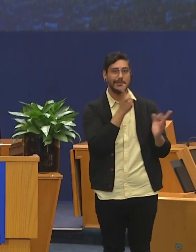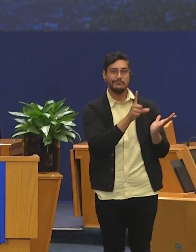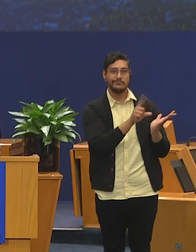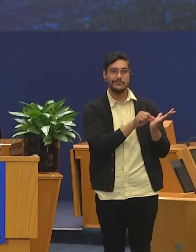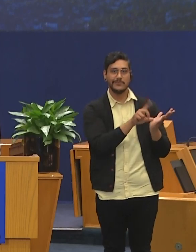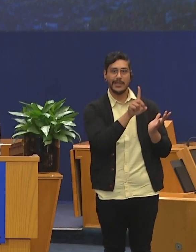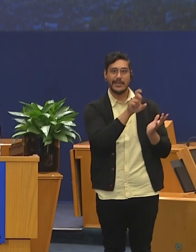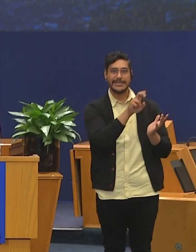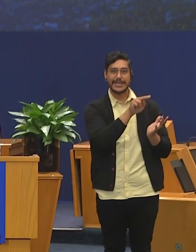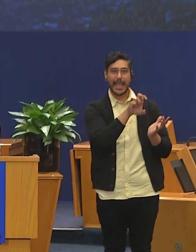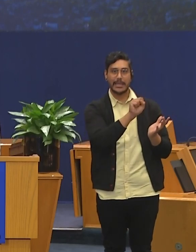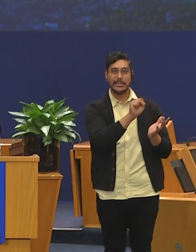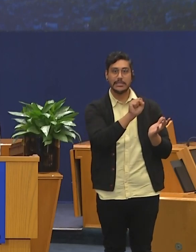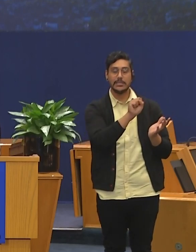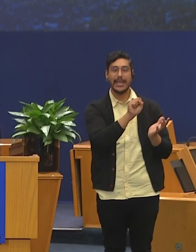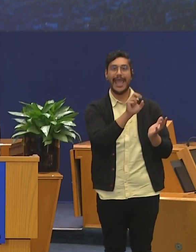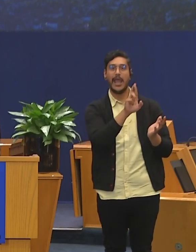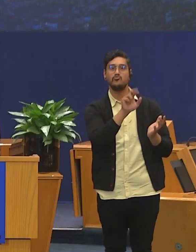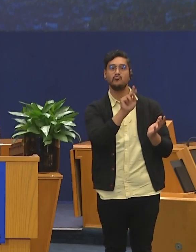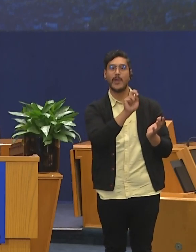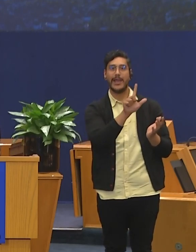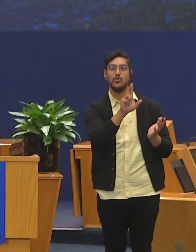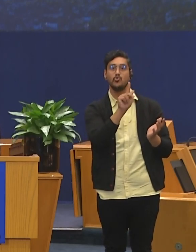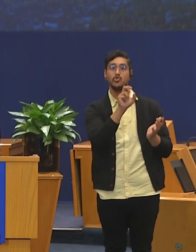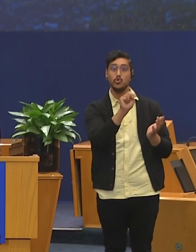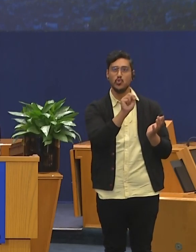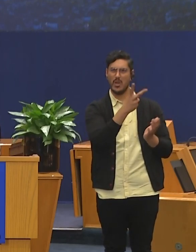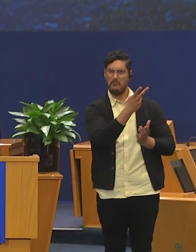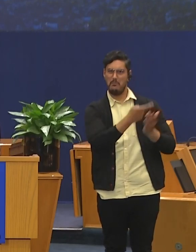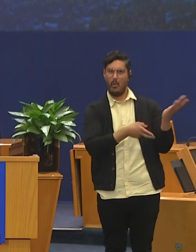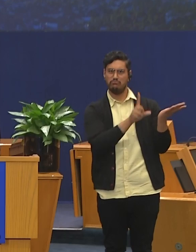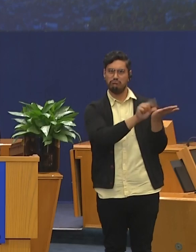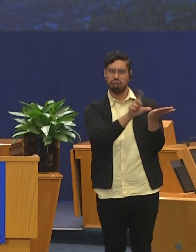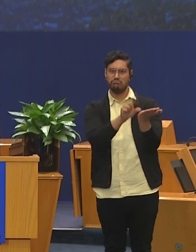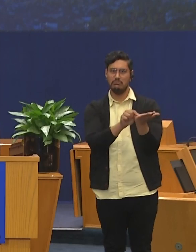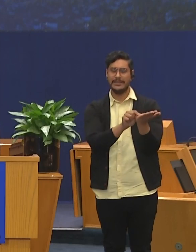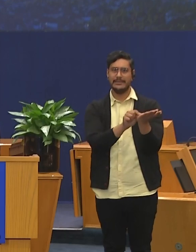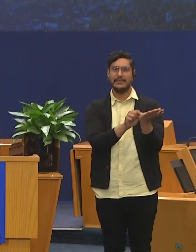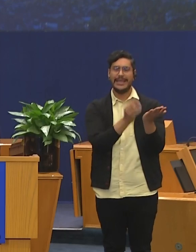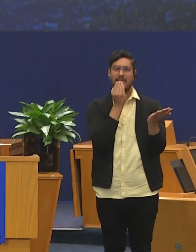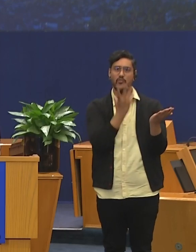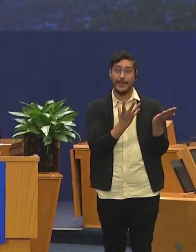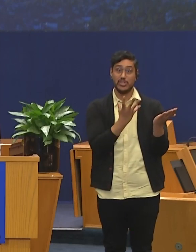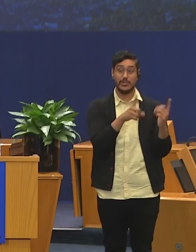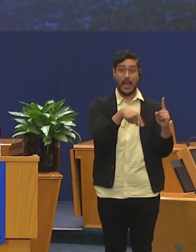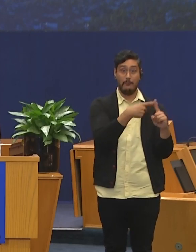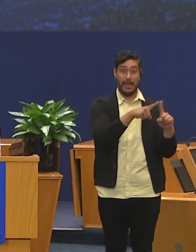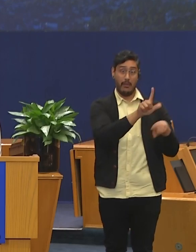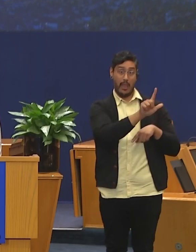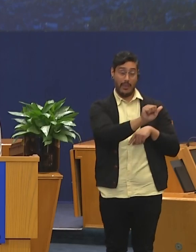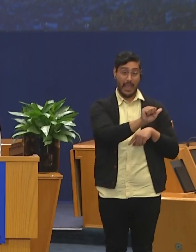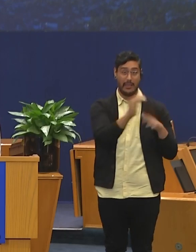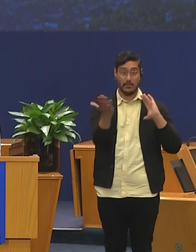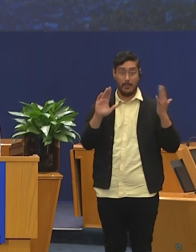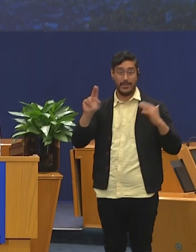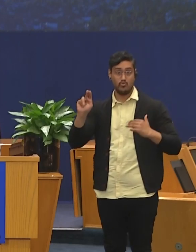REPORT THAT WAS PUBLISHED BY TWO DOCTORS THAT LOOKED AT DATA